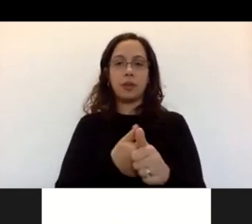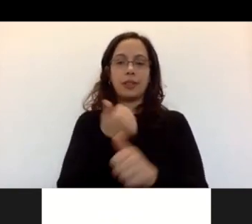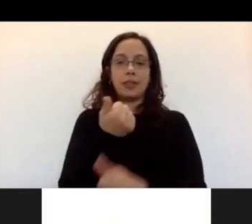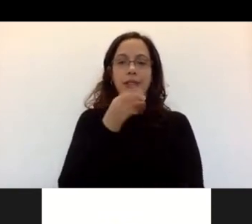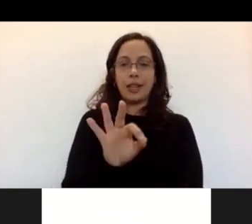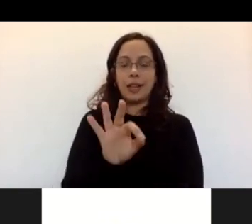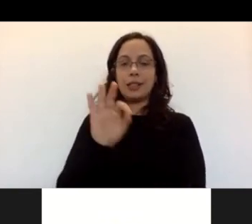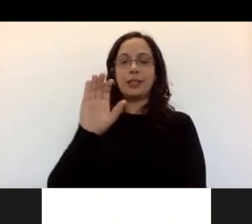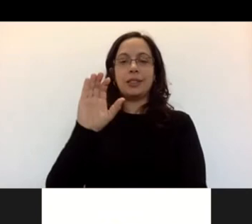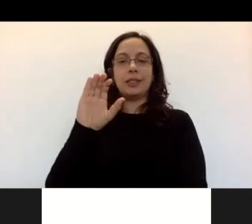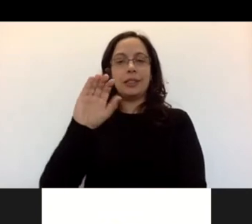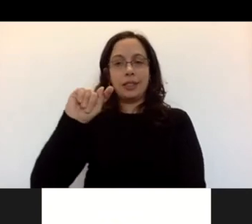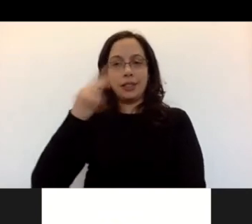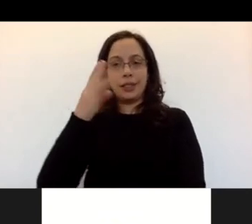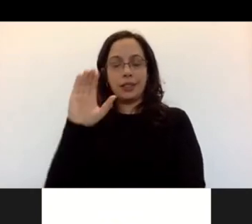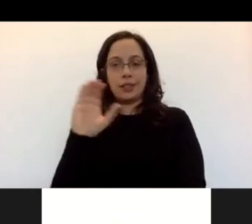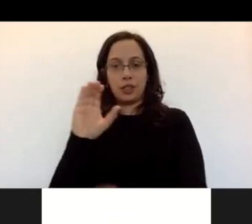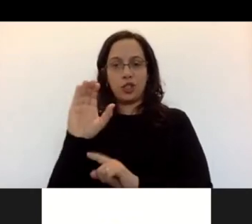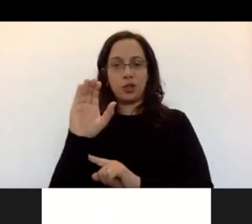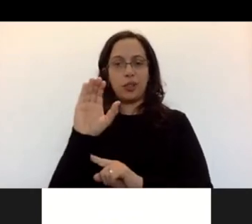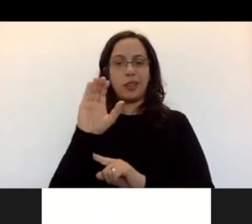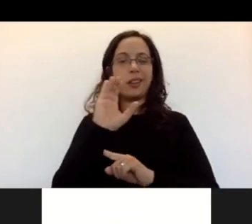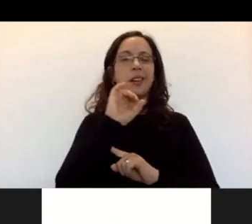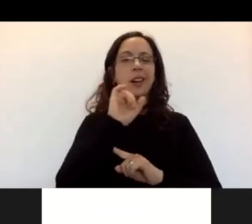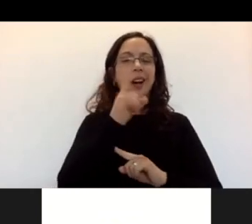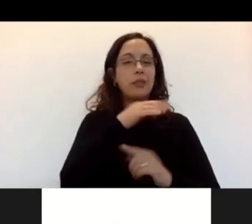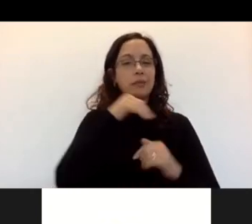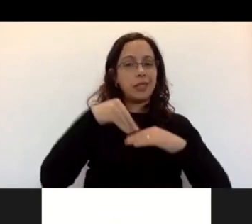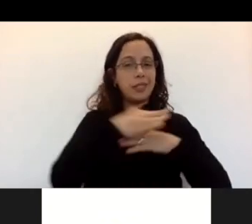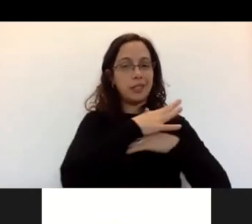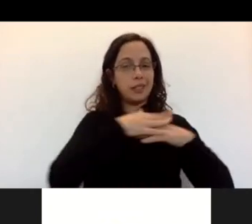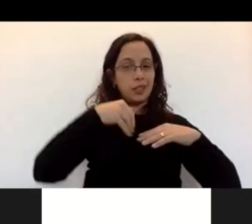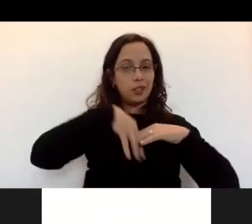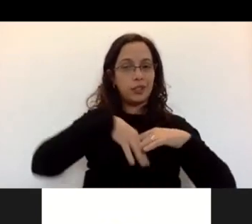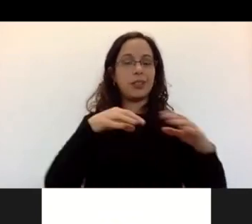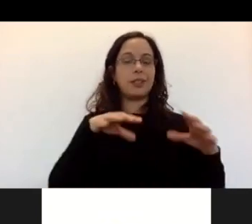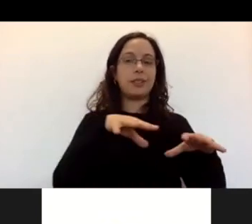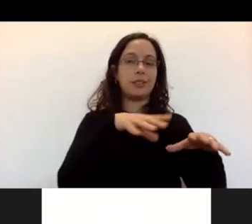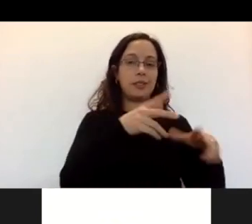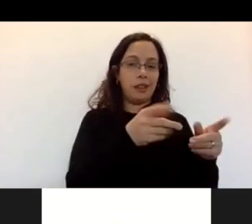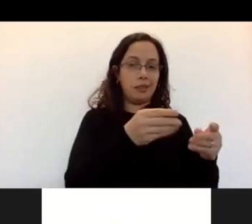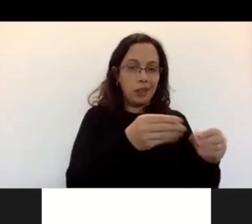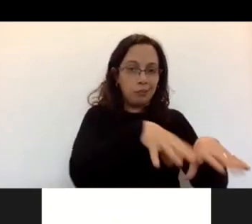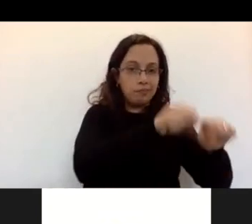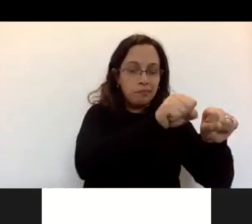of stealing Indigenous land and and displacing and containing Indigenous peoples this seems to